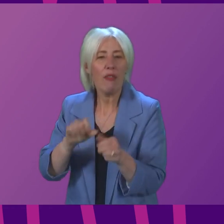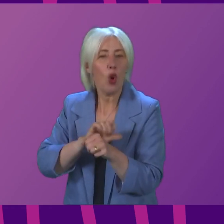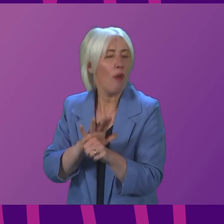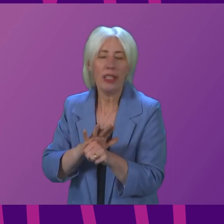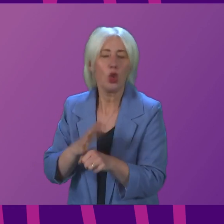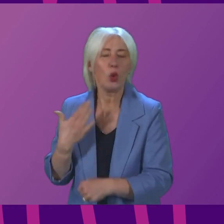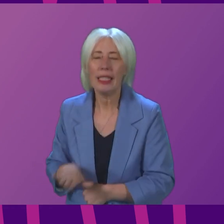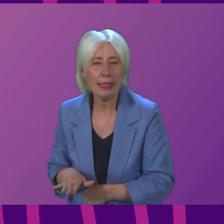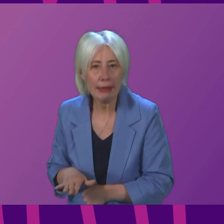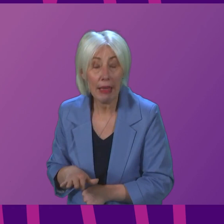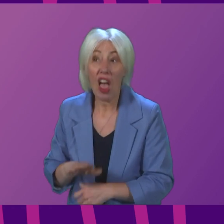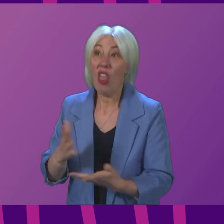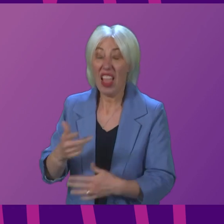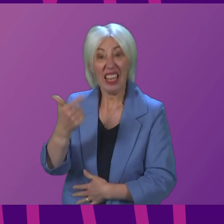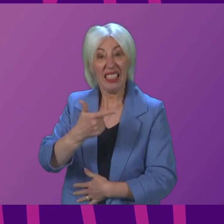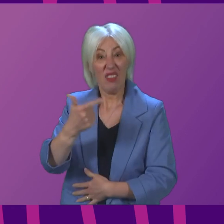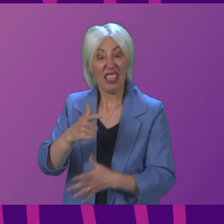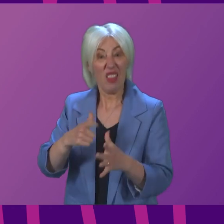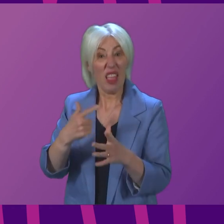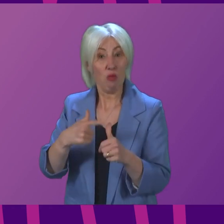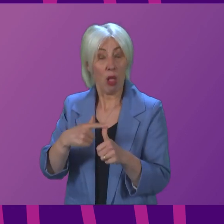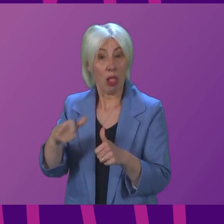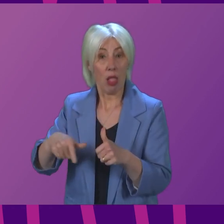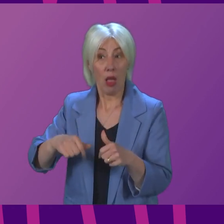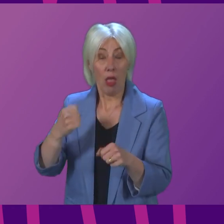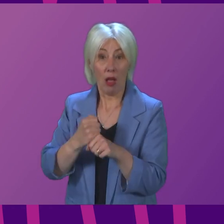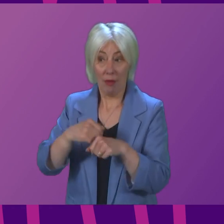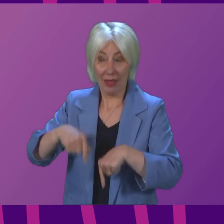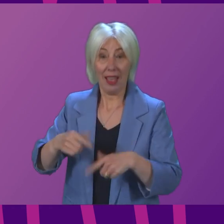As late as 17 April 2020, this Government’s health secretary was saying that there was